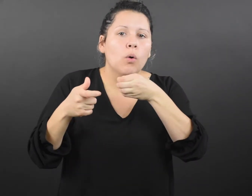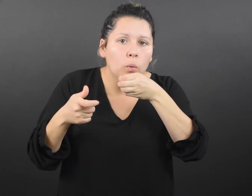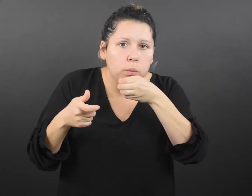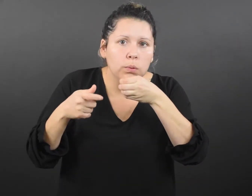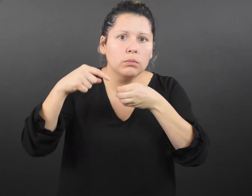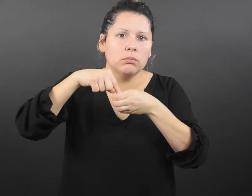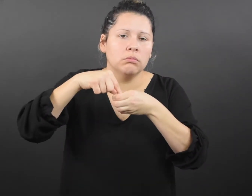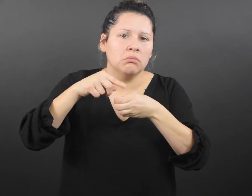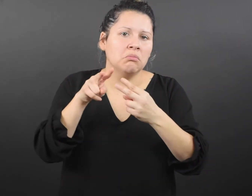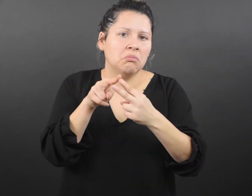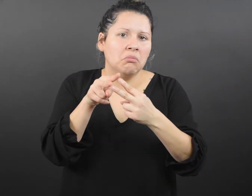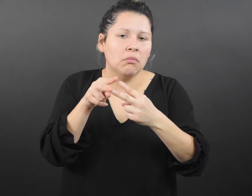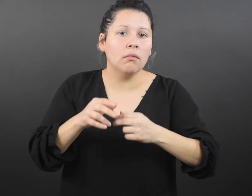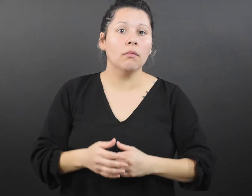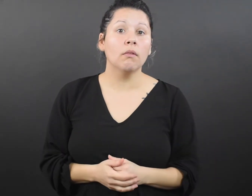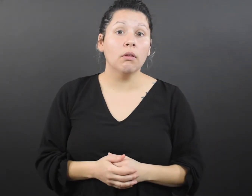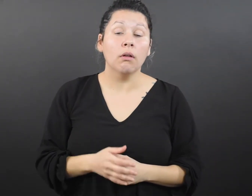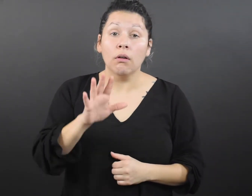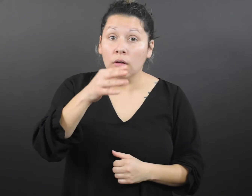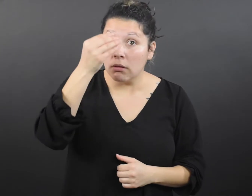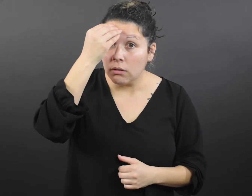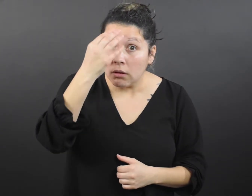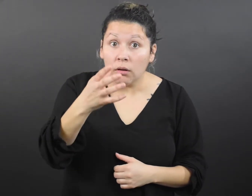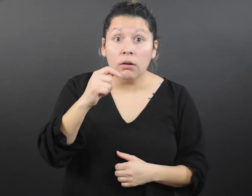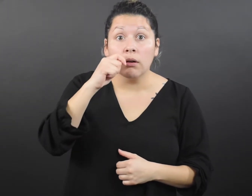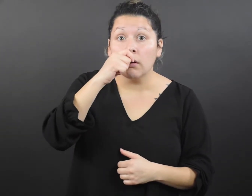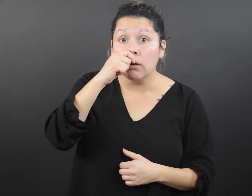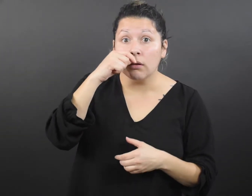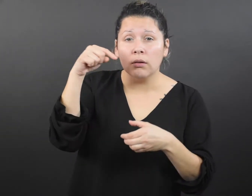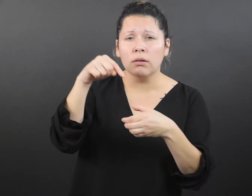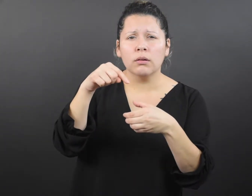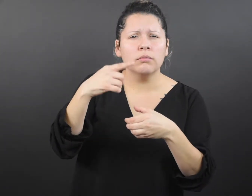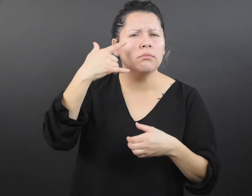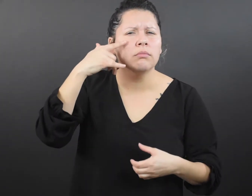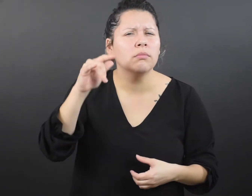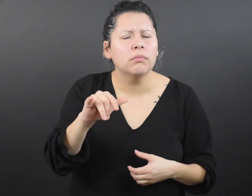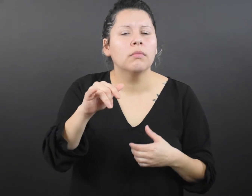or by taking a saliva sample. ○ Nasal swab: